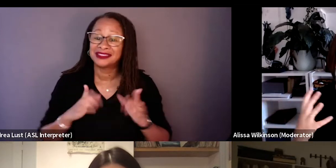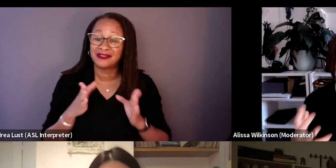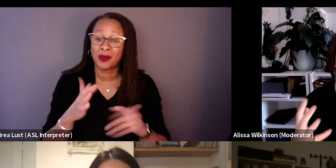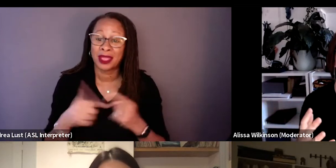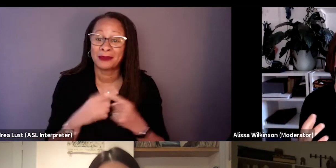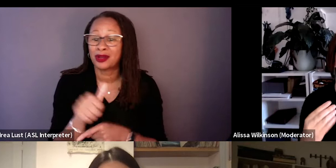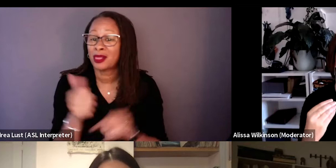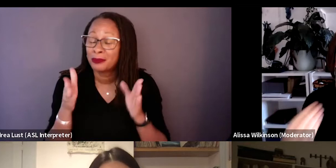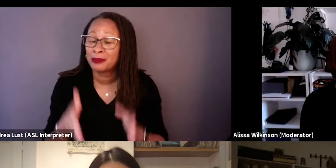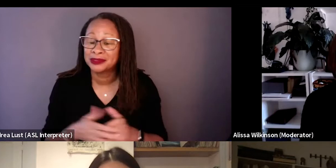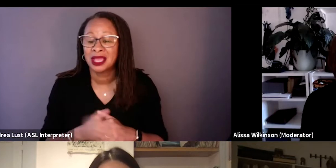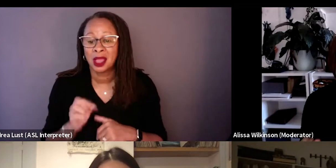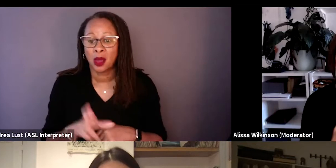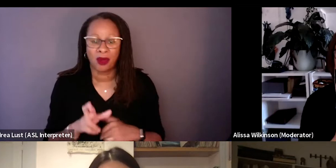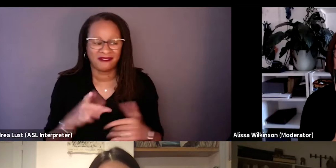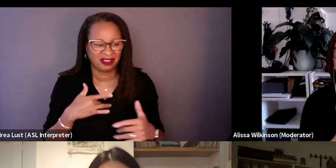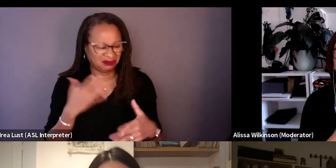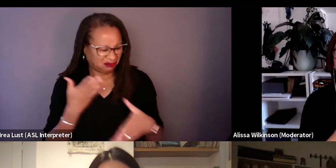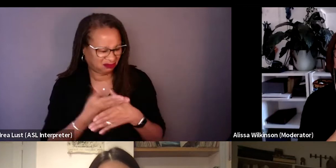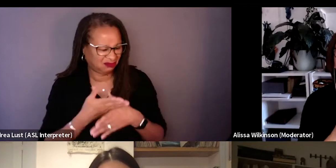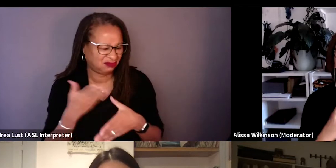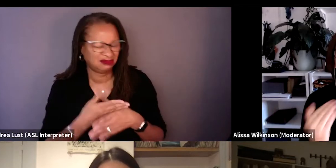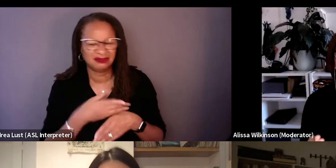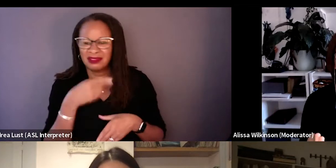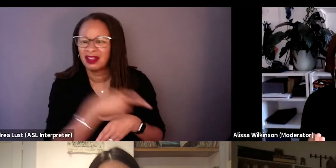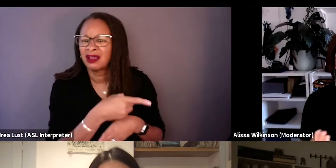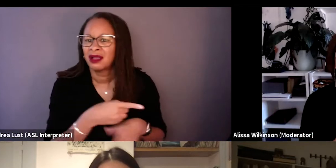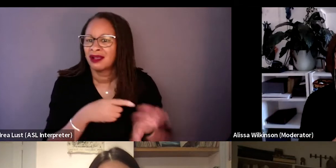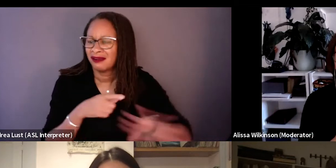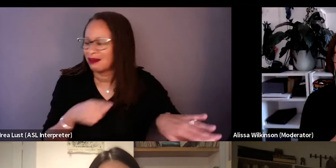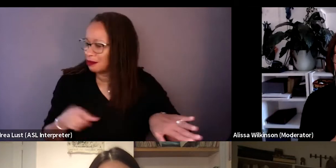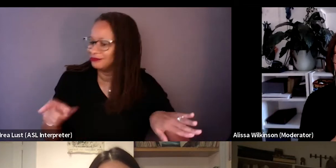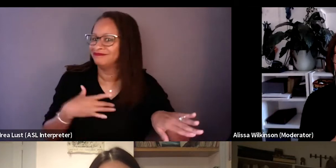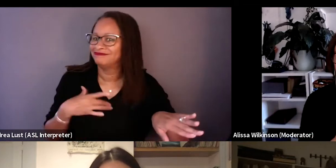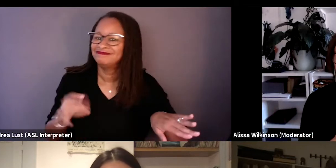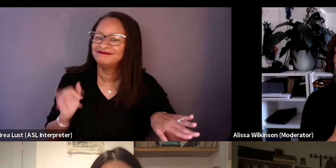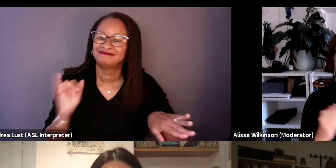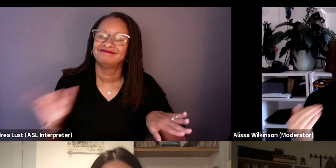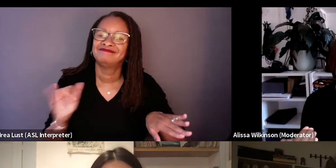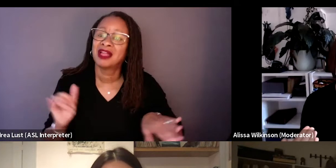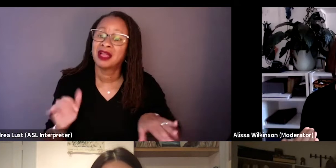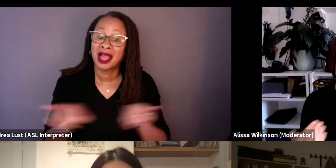or even feel antagonistic towards them. So as filmmakers, do you think about that?